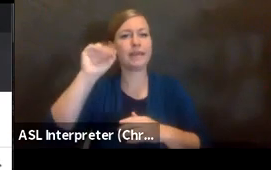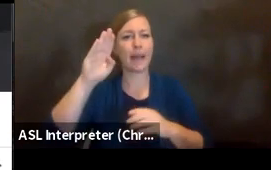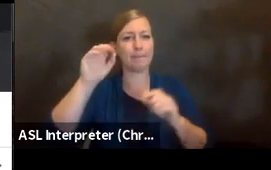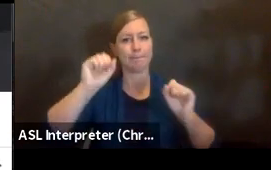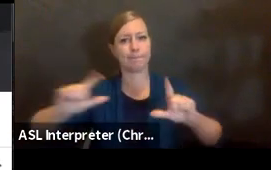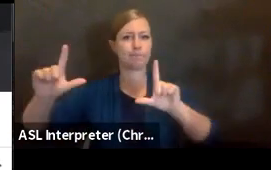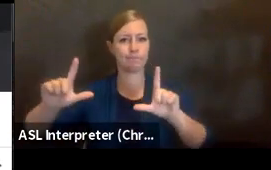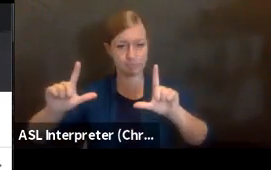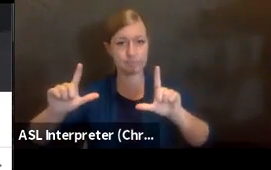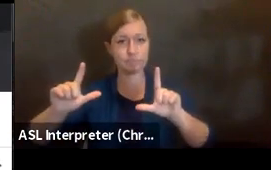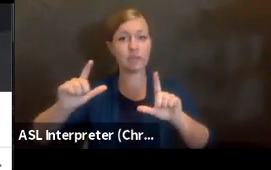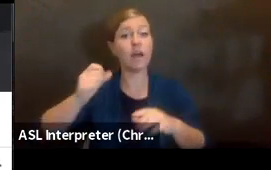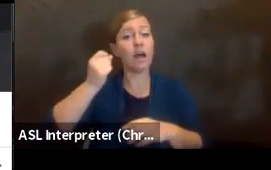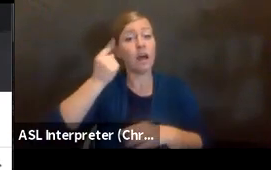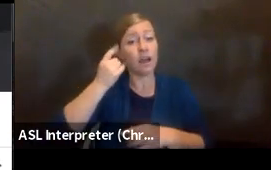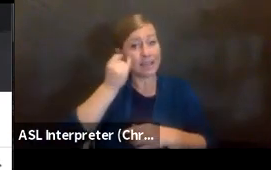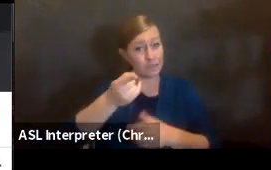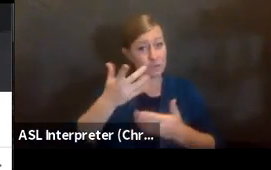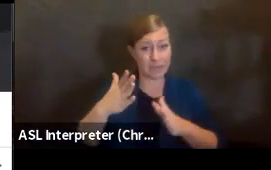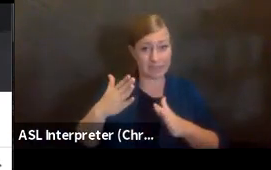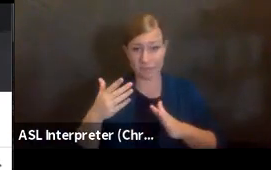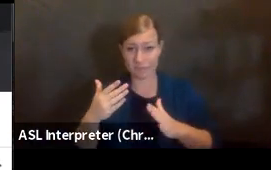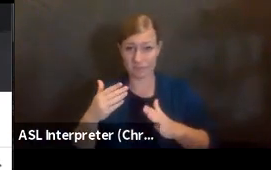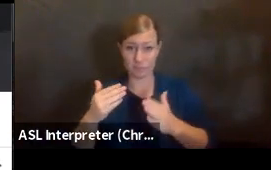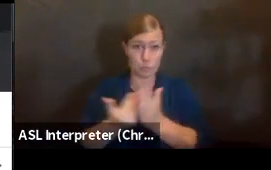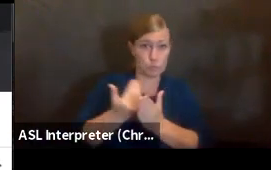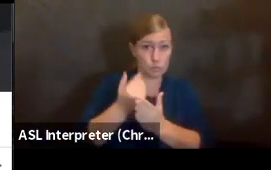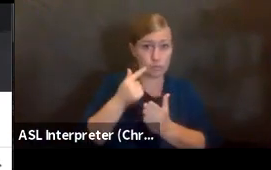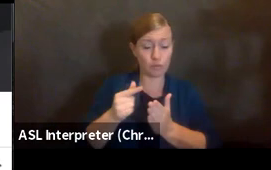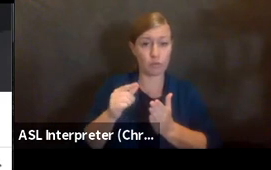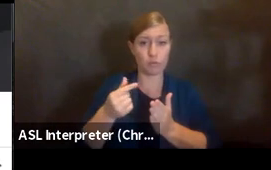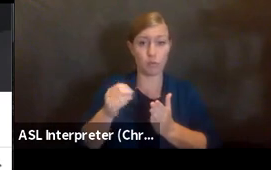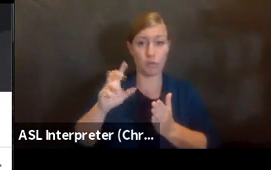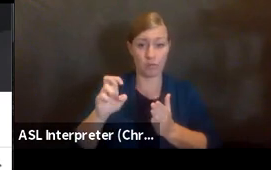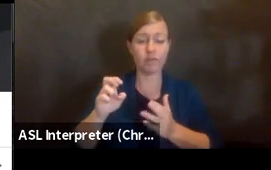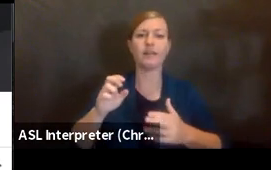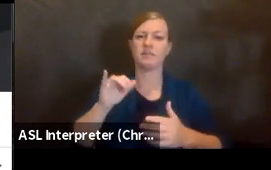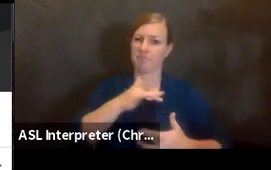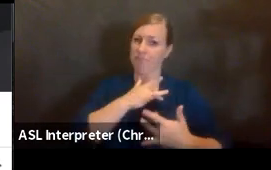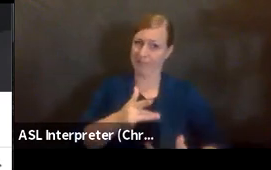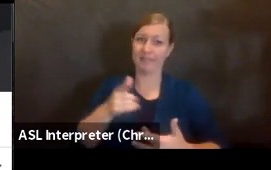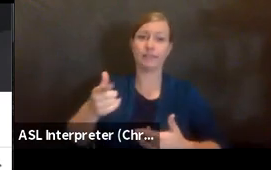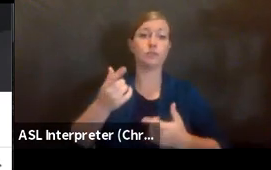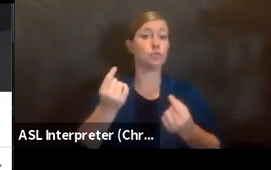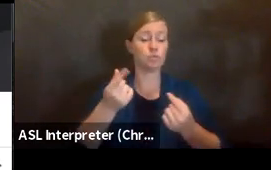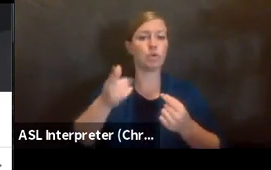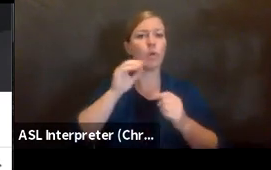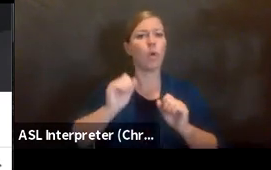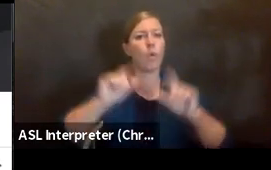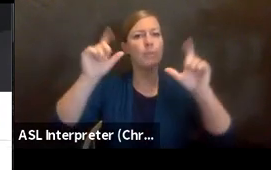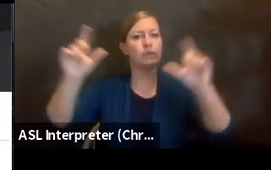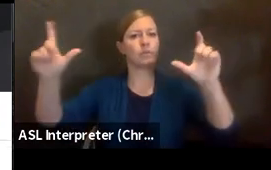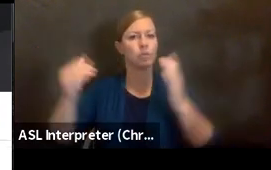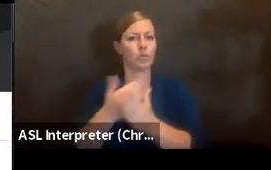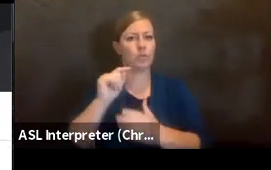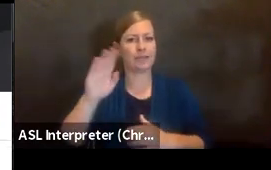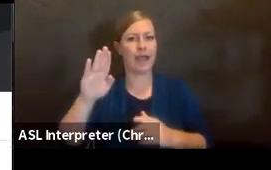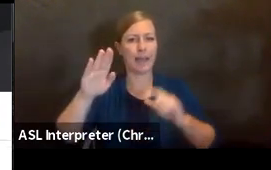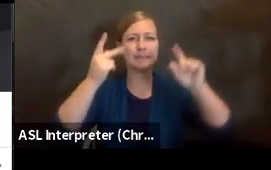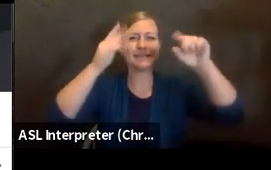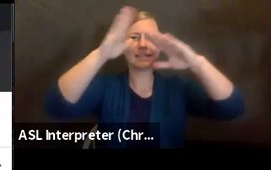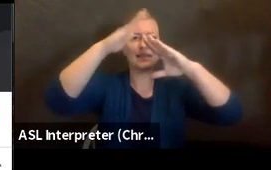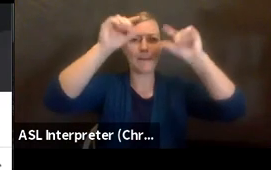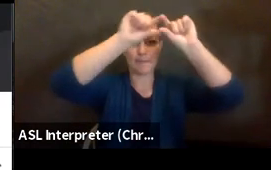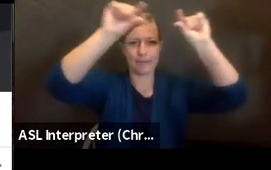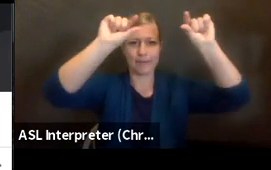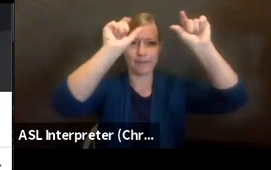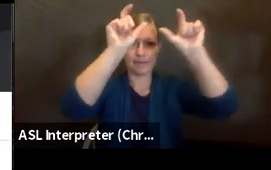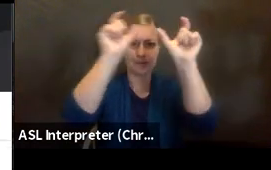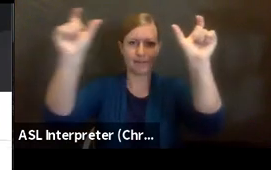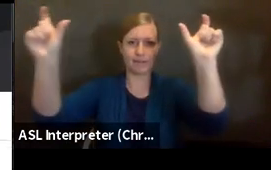Katherine Livick - ESD 112: Google, if you're kind of new to Google, Google loves to open new tabs in your browser. So it will be good for you to get comfortable with switching back and forth between tabs.